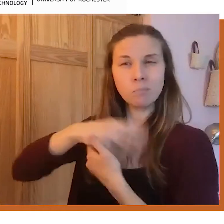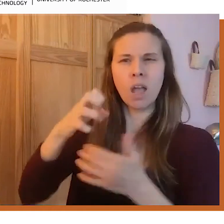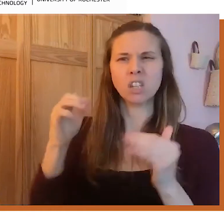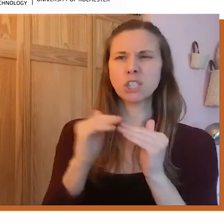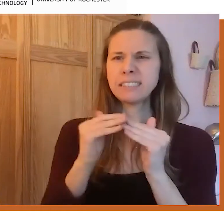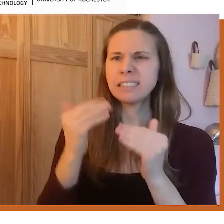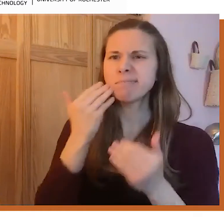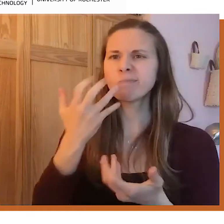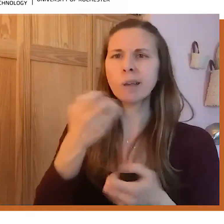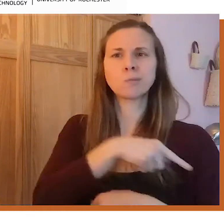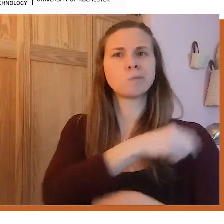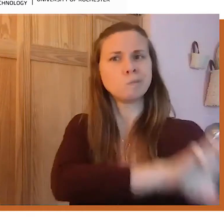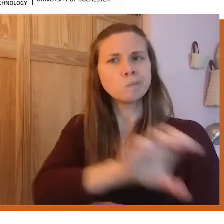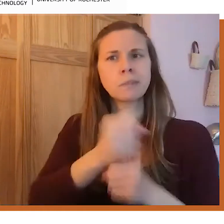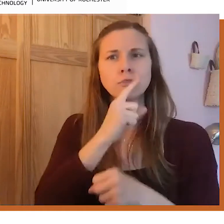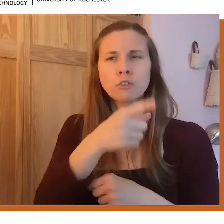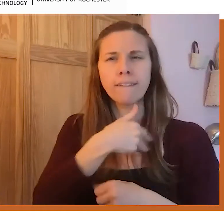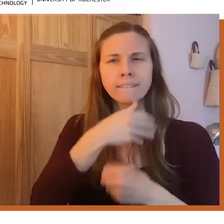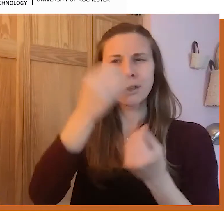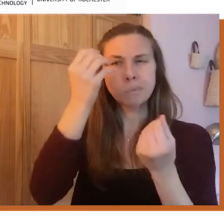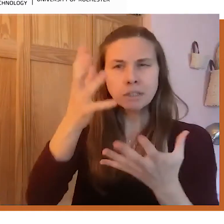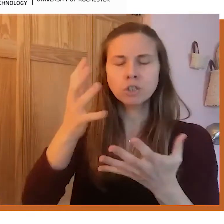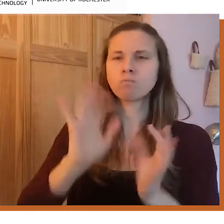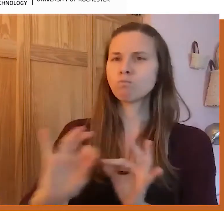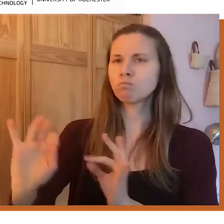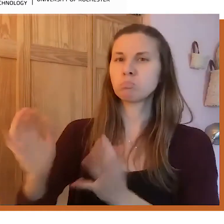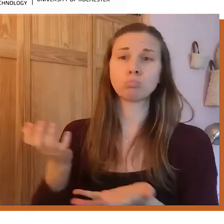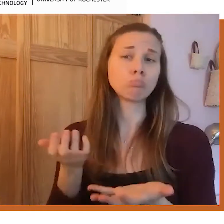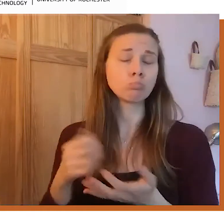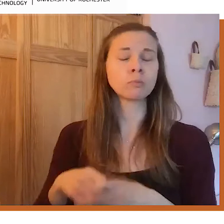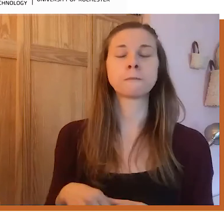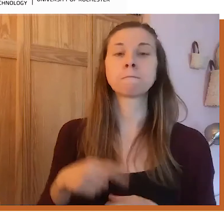I want to be inclusive and make sure that they have access to all of the information that they need.